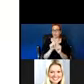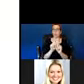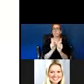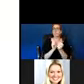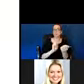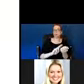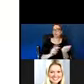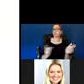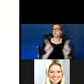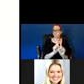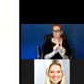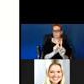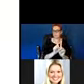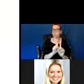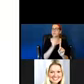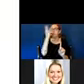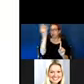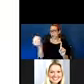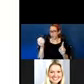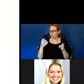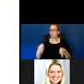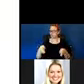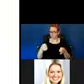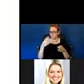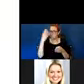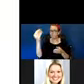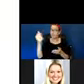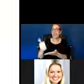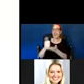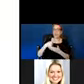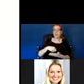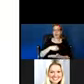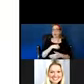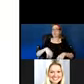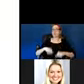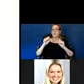And they help complete our outreach assessment so we understand what our clients need.